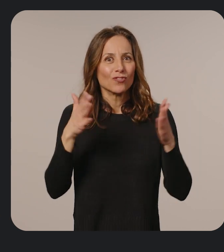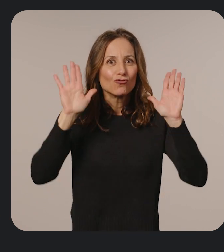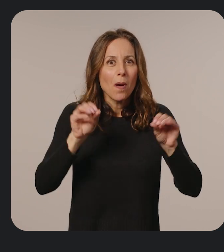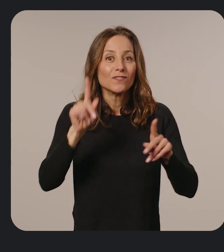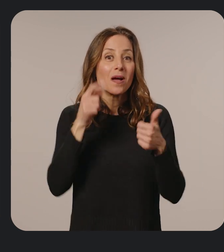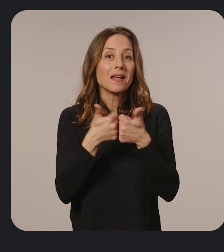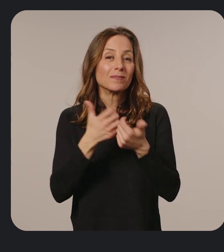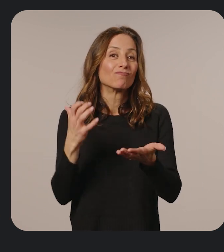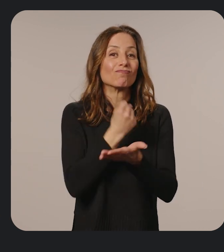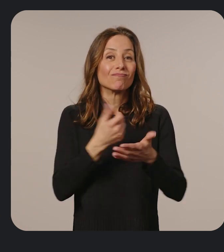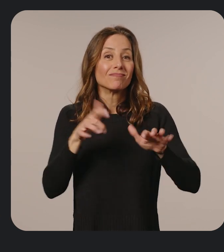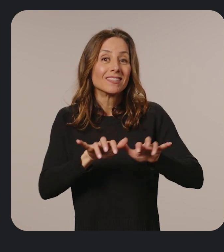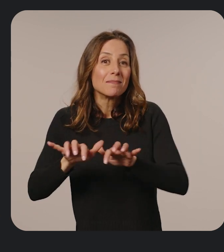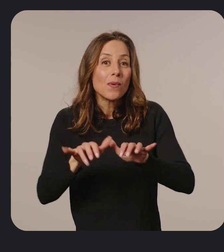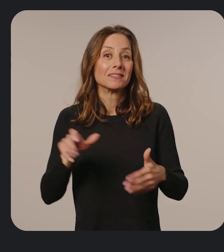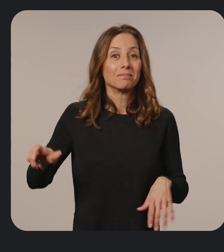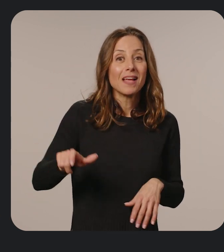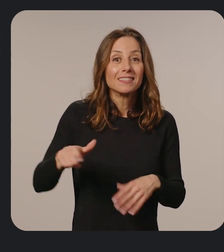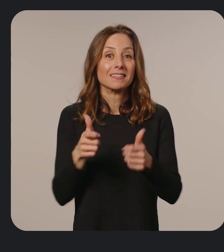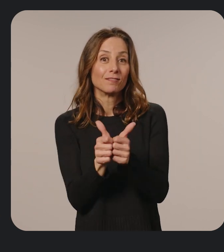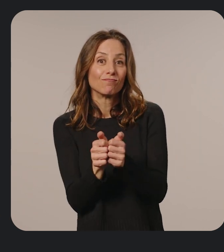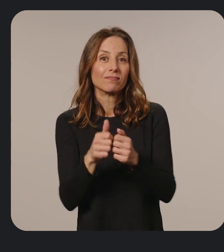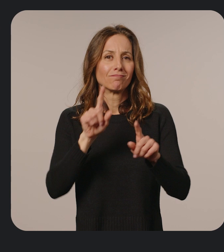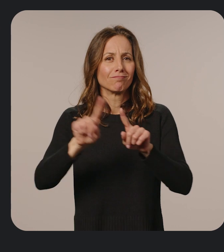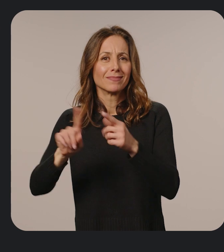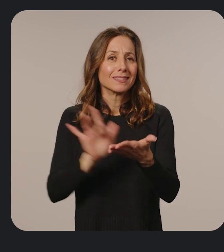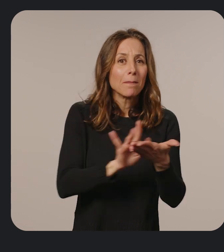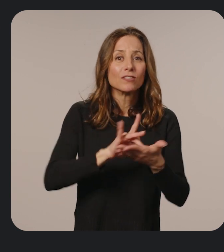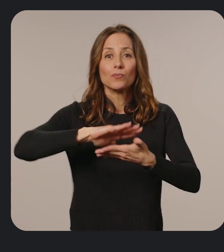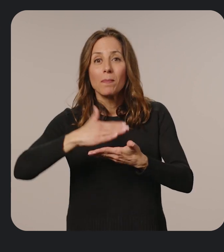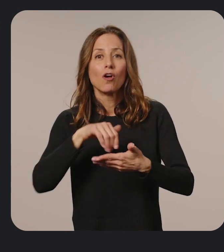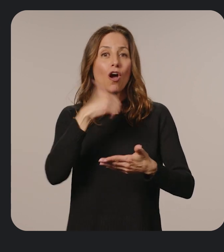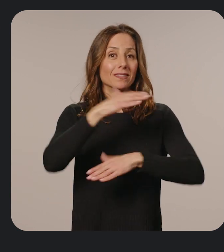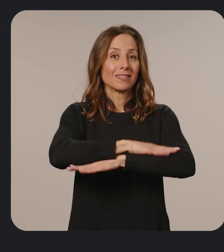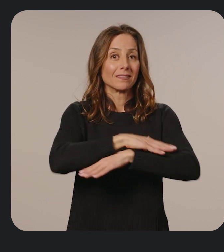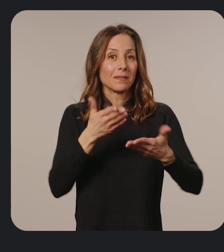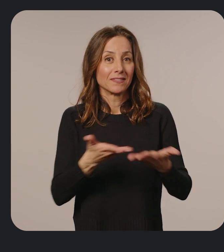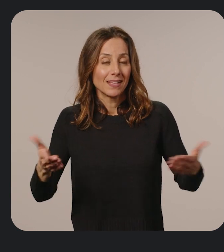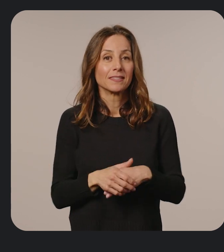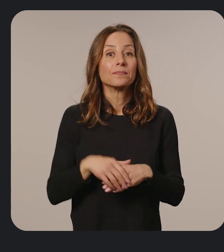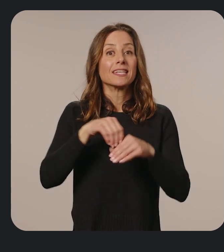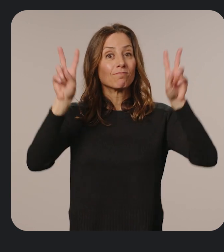for games that can take advantage of keyboards, mice, and gamepads across tablets, Chromebooks, and other desktop devices. In Level Up!